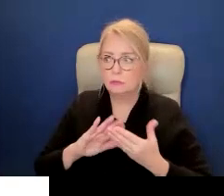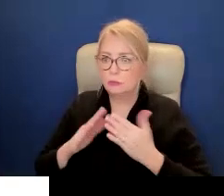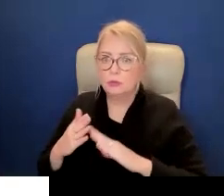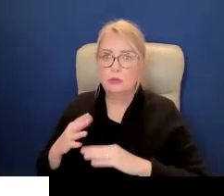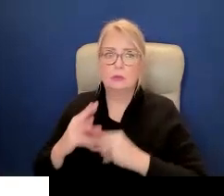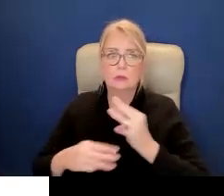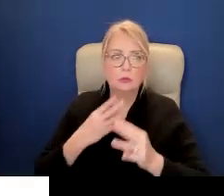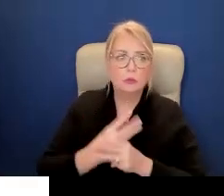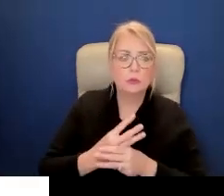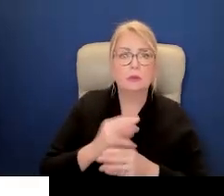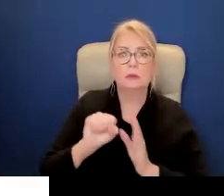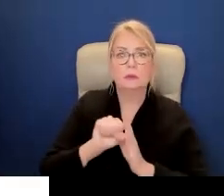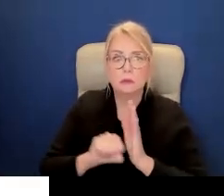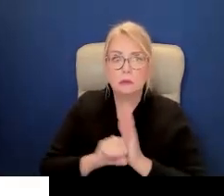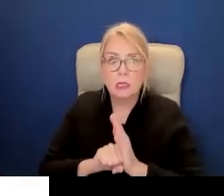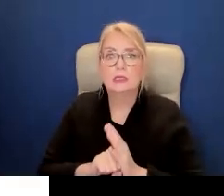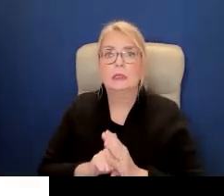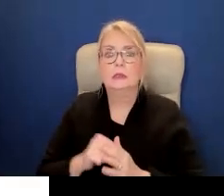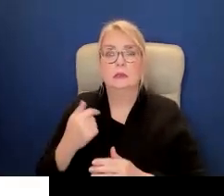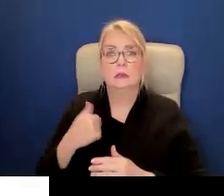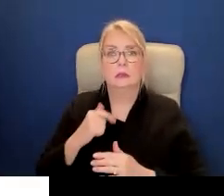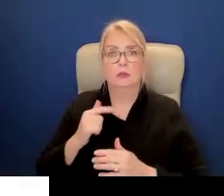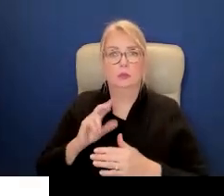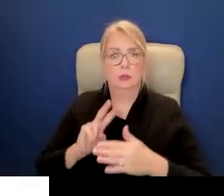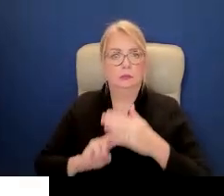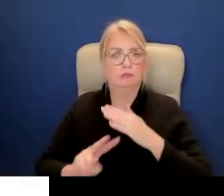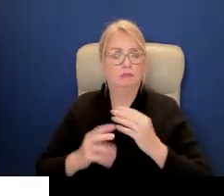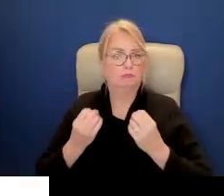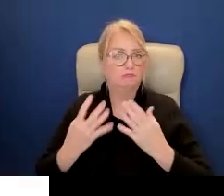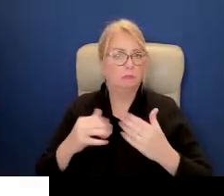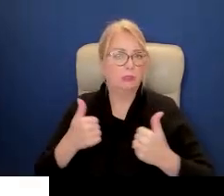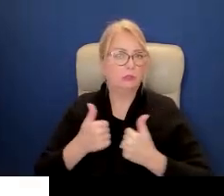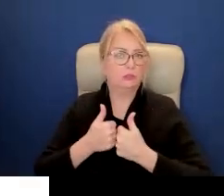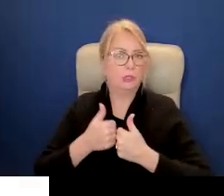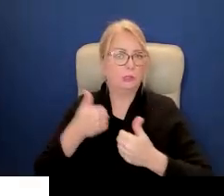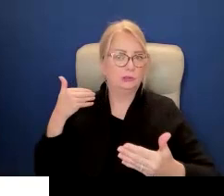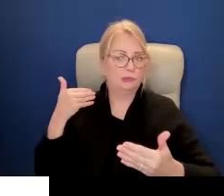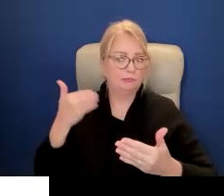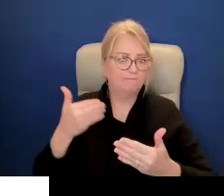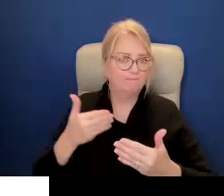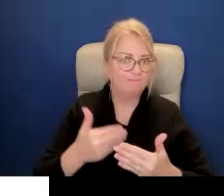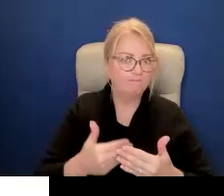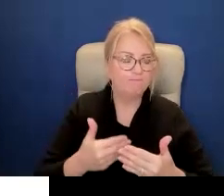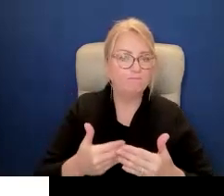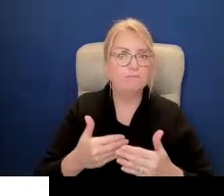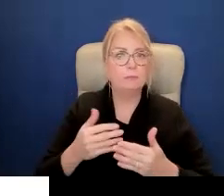We anticipate many challenges coming, in the next couple of weeks and the next couple of years.